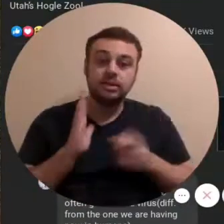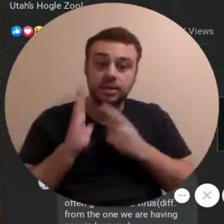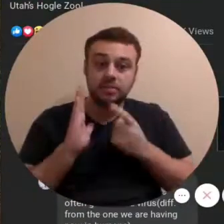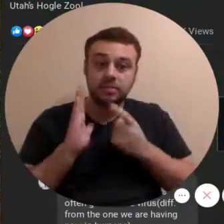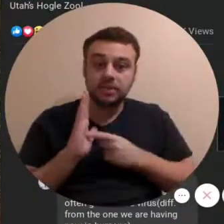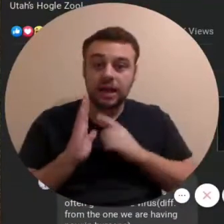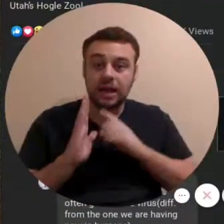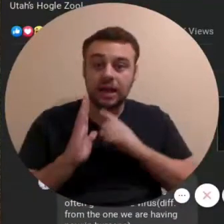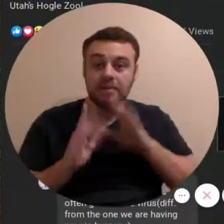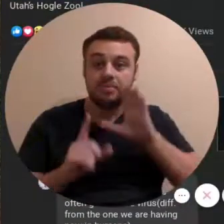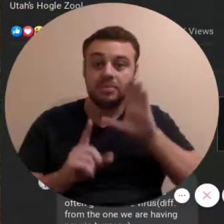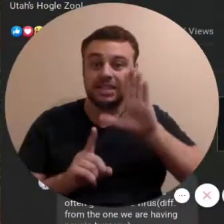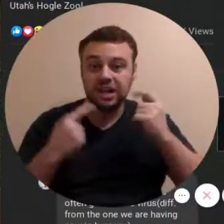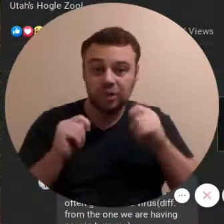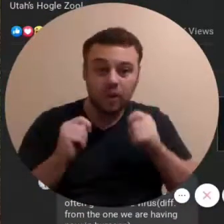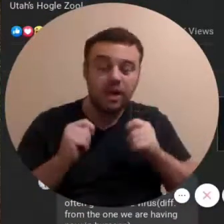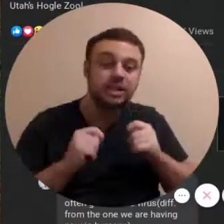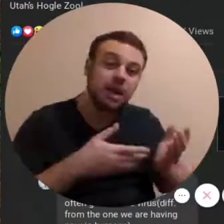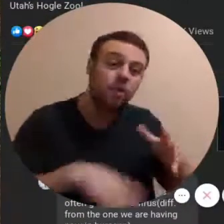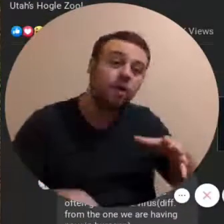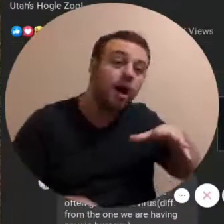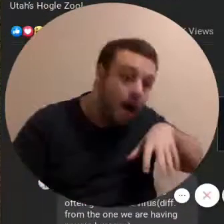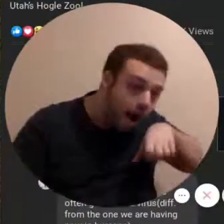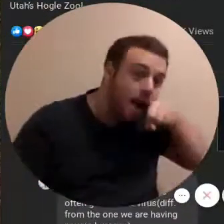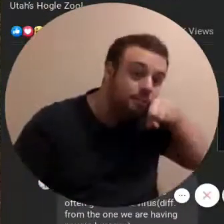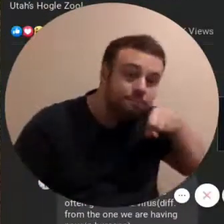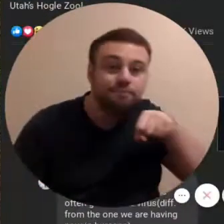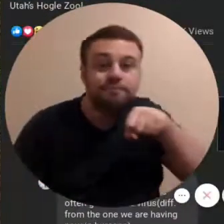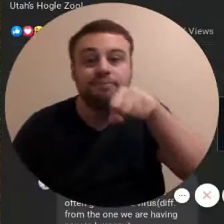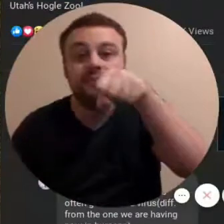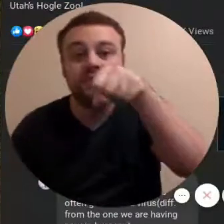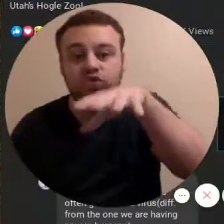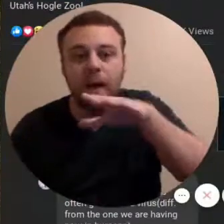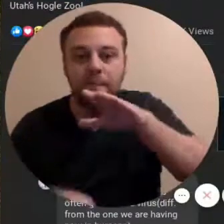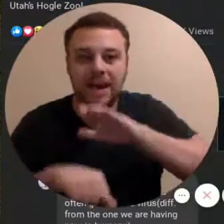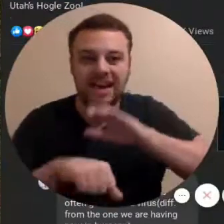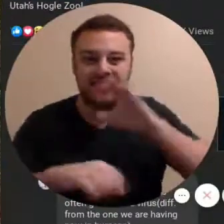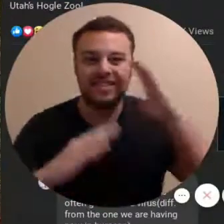drop them, let them roll down, and they'll chase it. Then they'll grab it, and run it back up the hill.